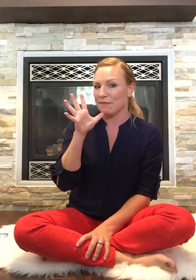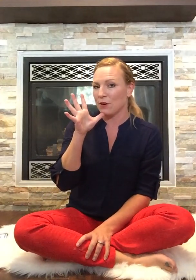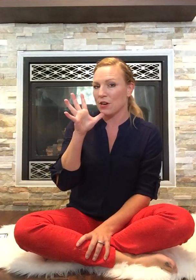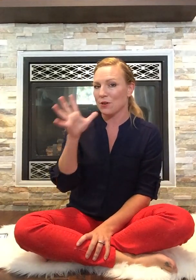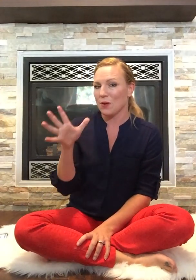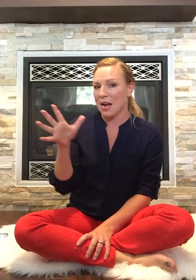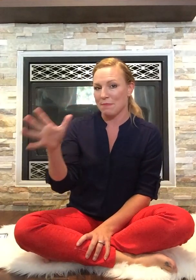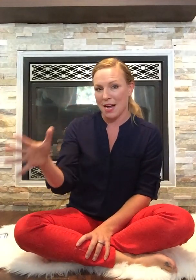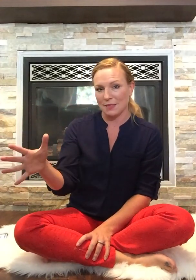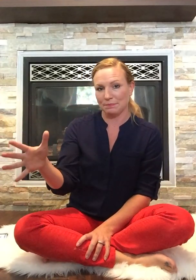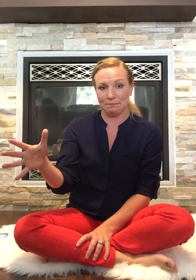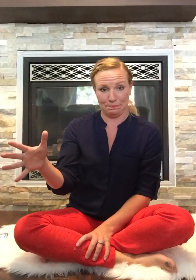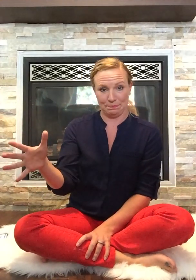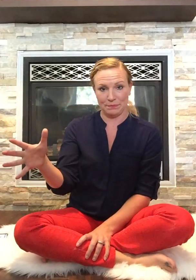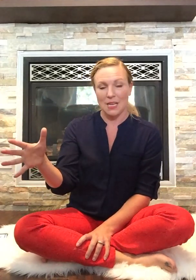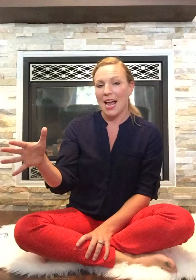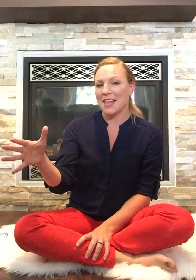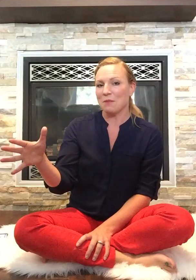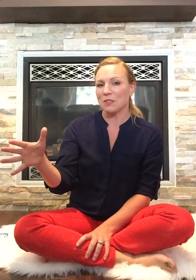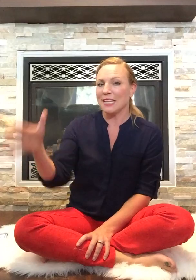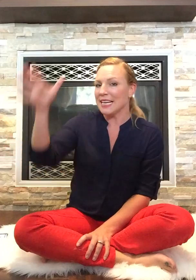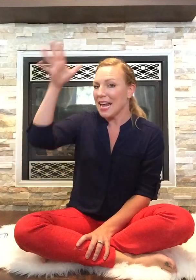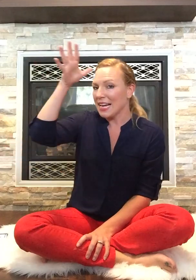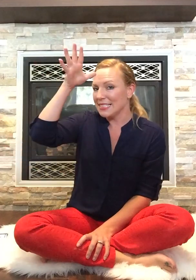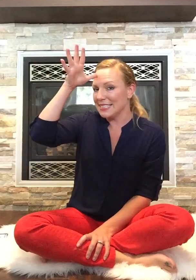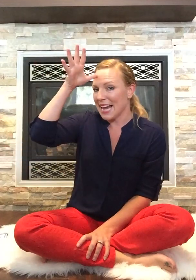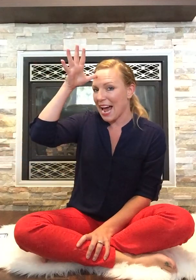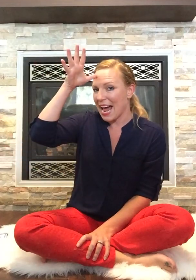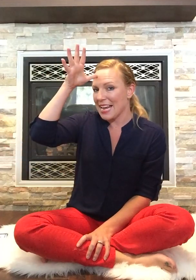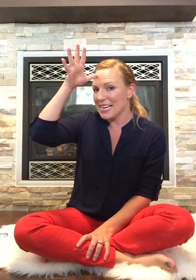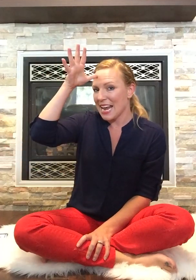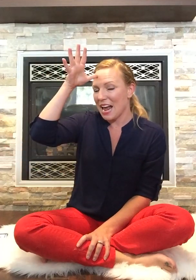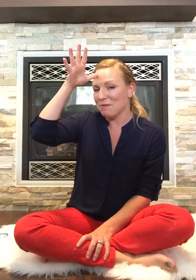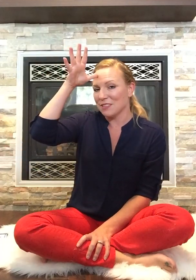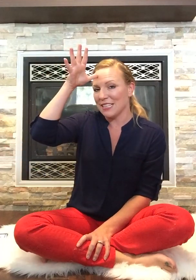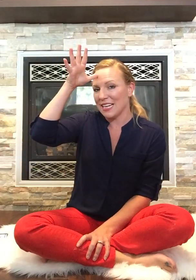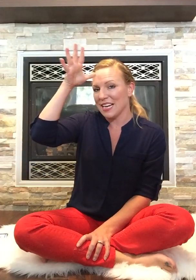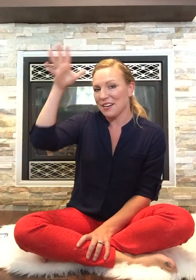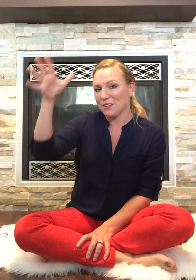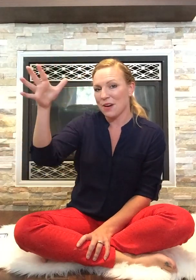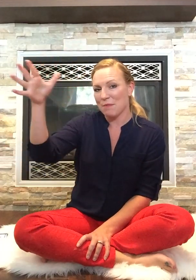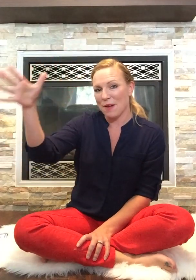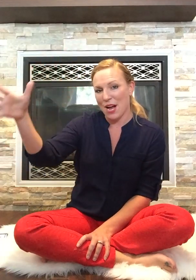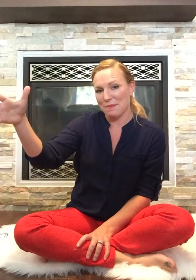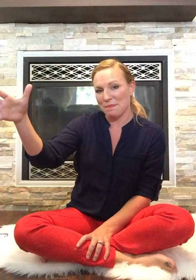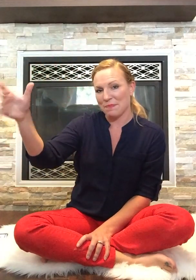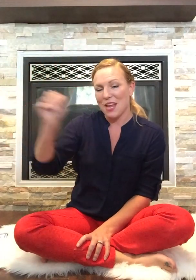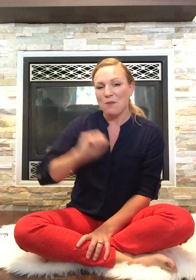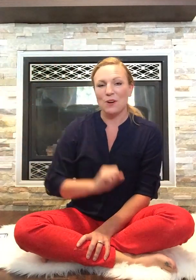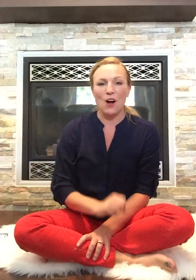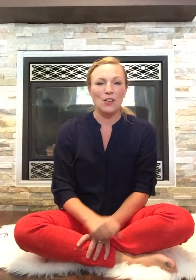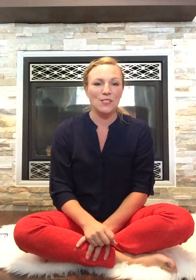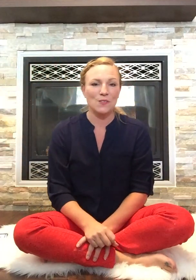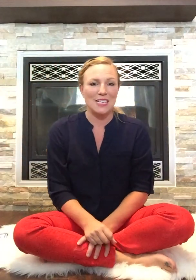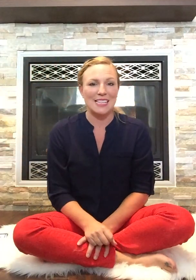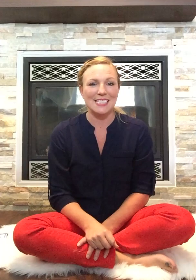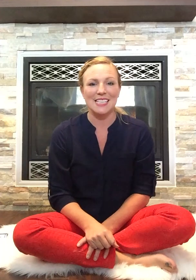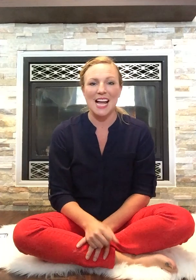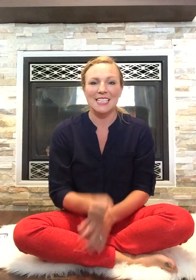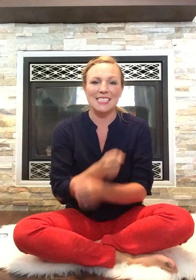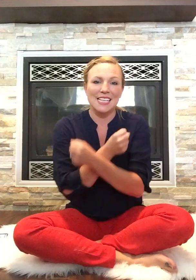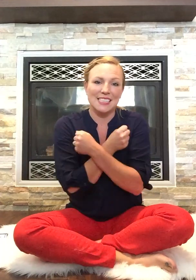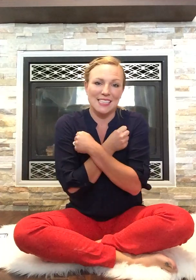sign for GRANDMA, and then we'll need DAD, and we'll need GRANDPA. We'll also need the signs